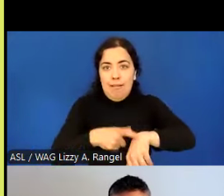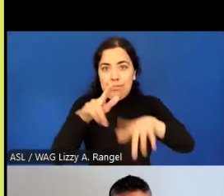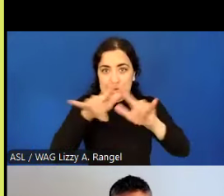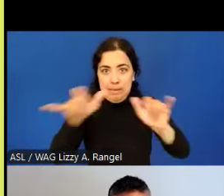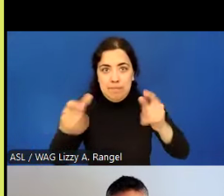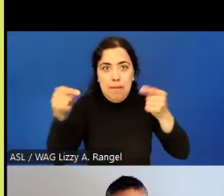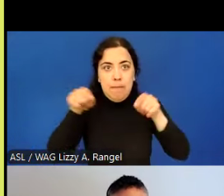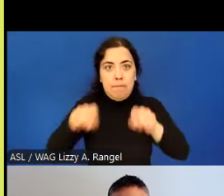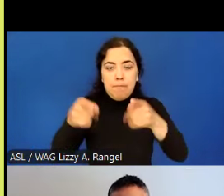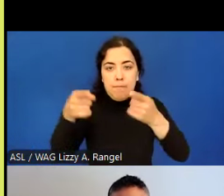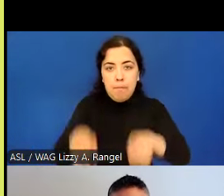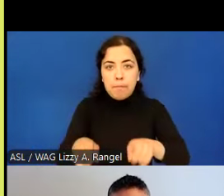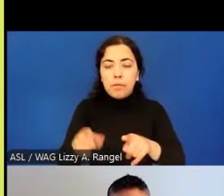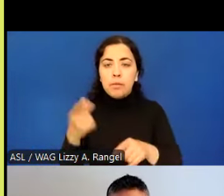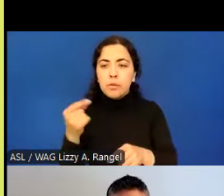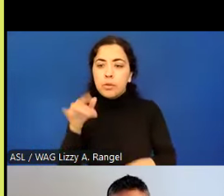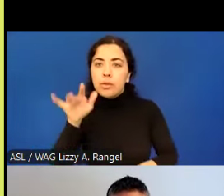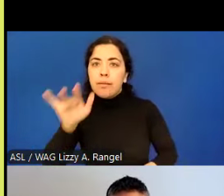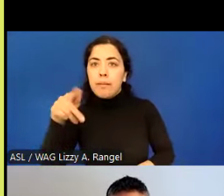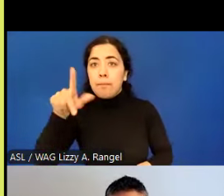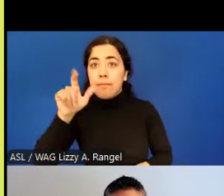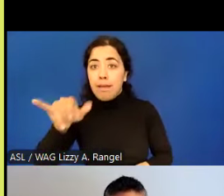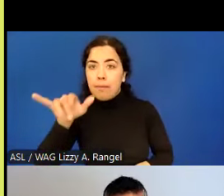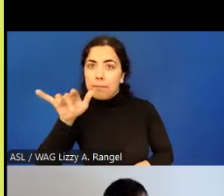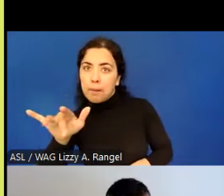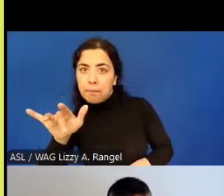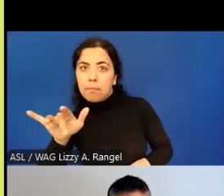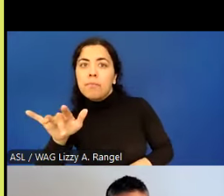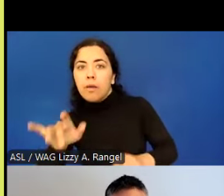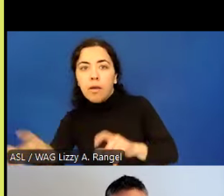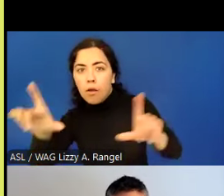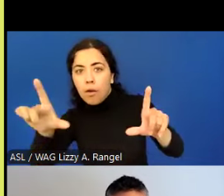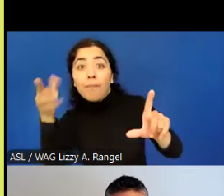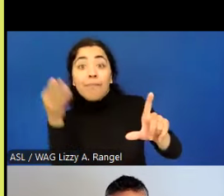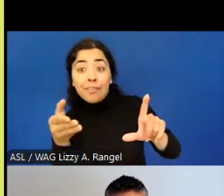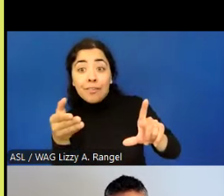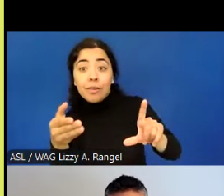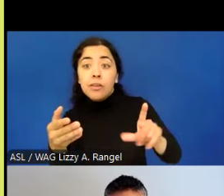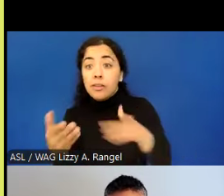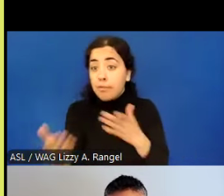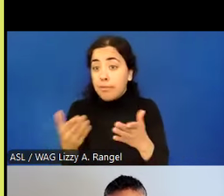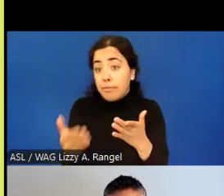simply clicking a play button. You might be familiar with livestreaming through services